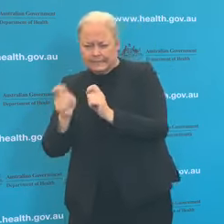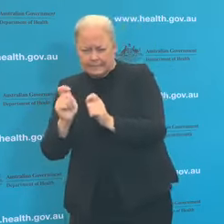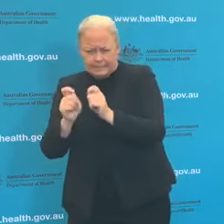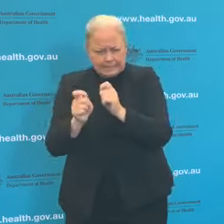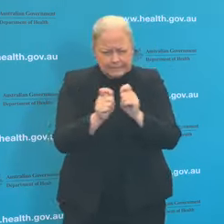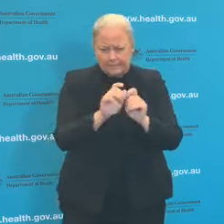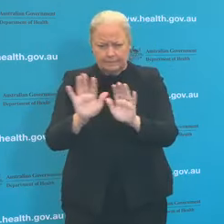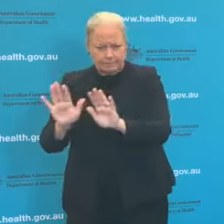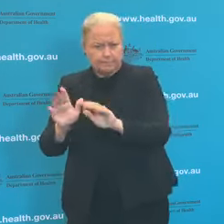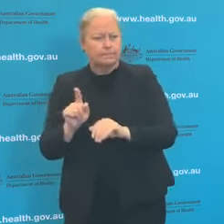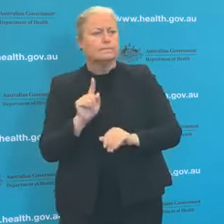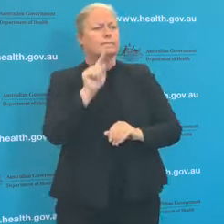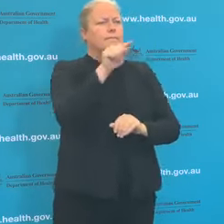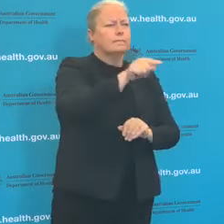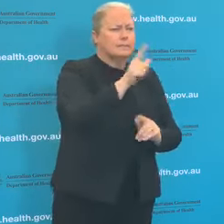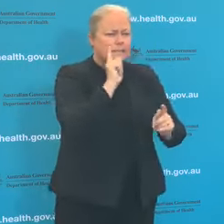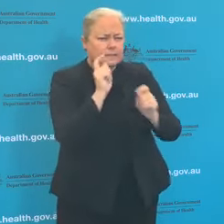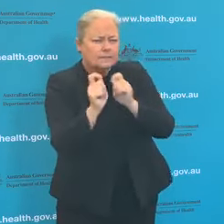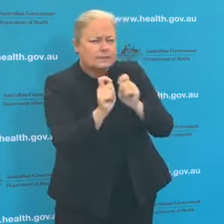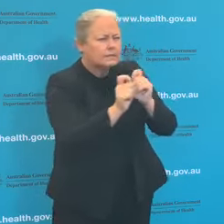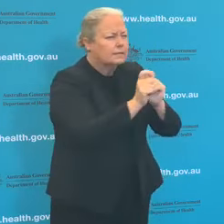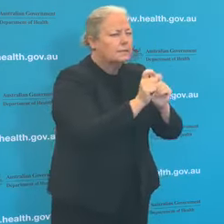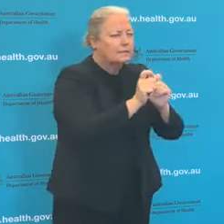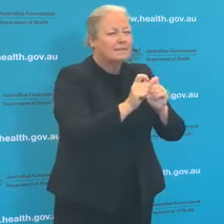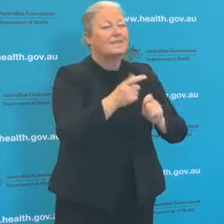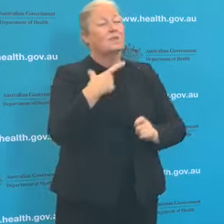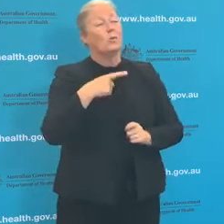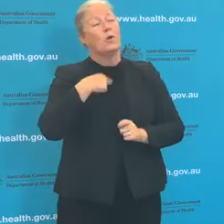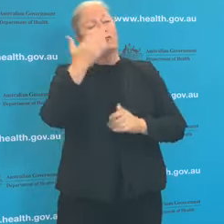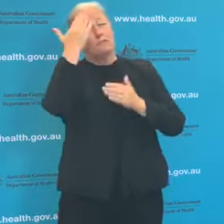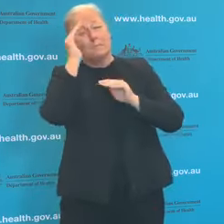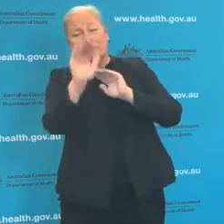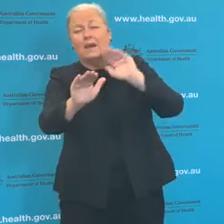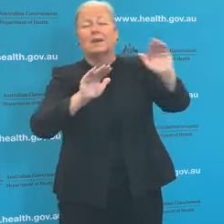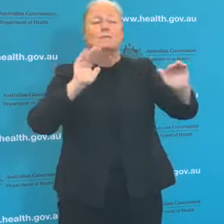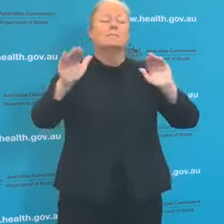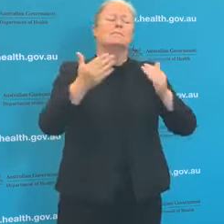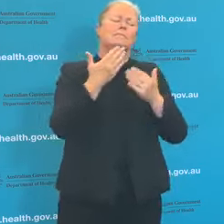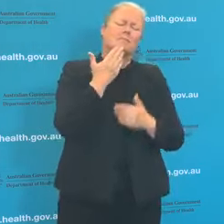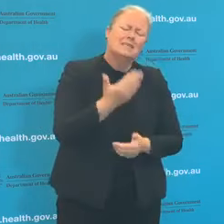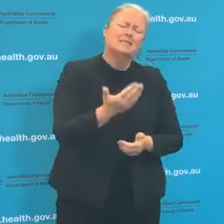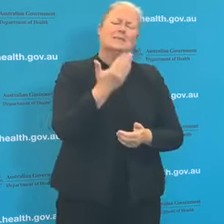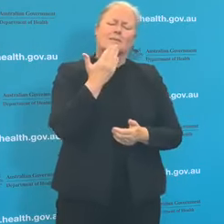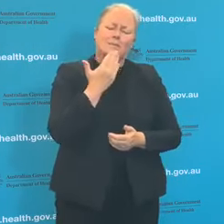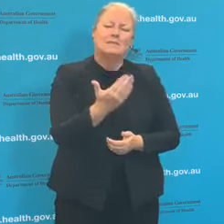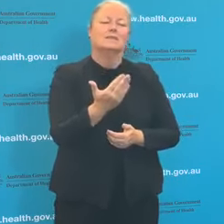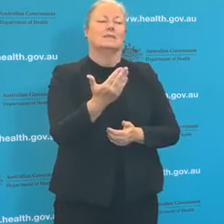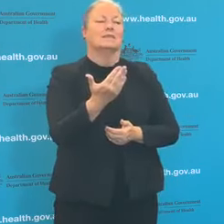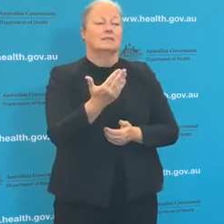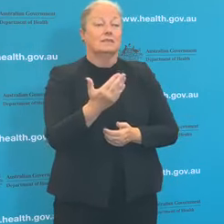saying to people please, please do not leave your house if you're